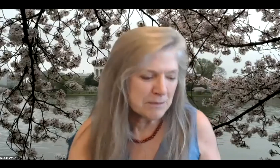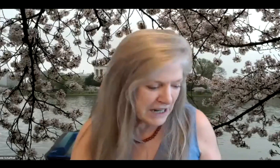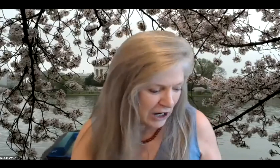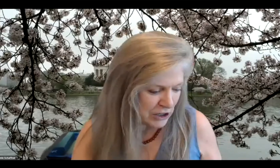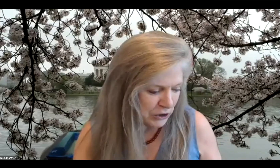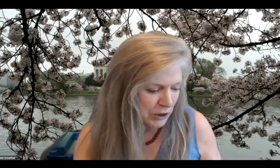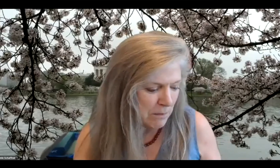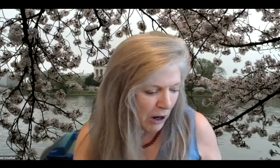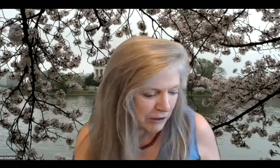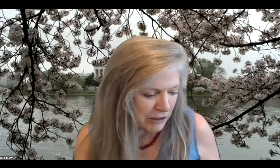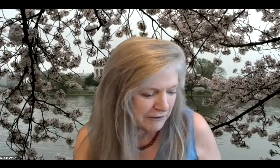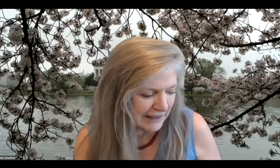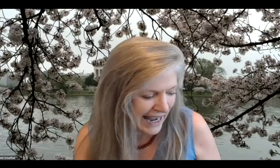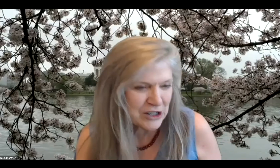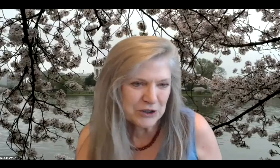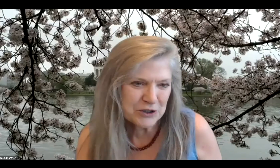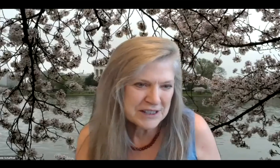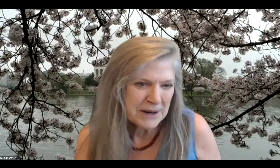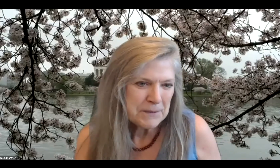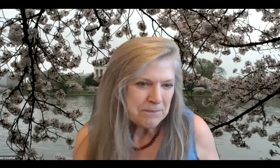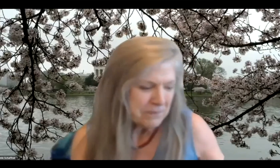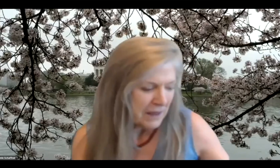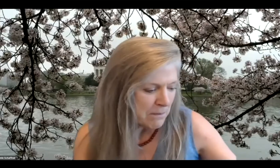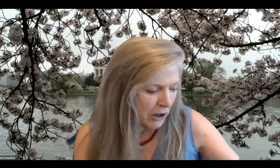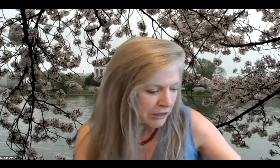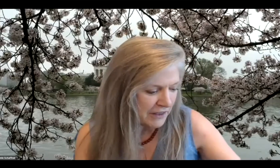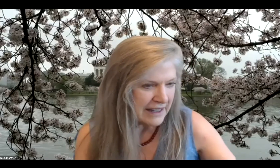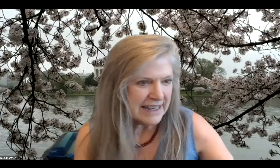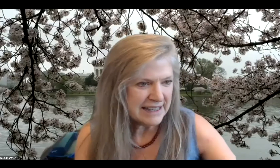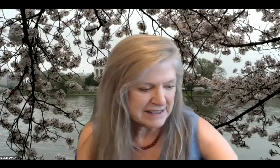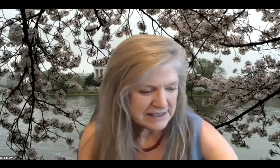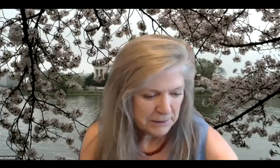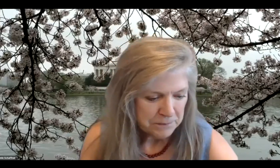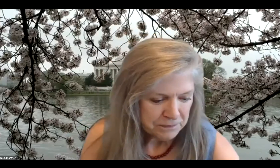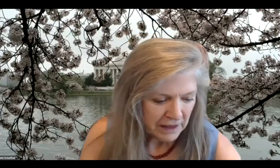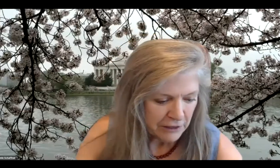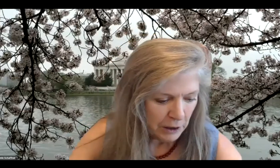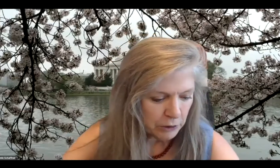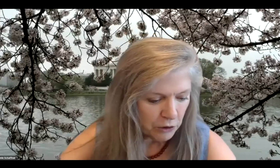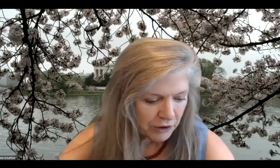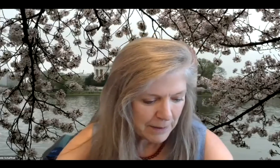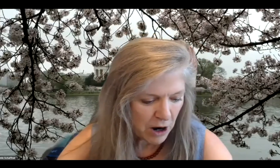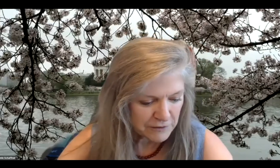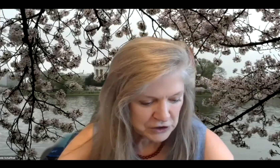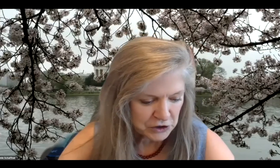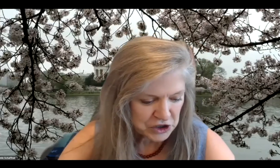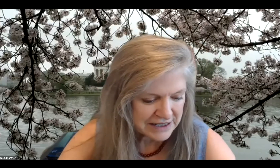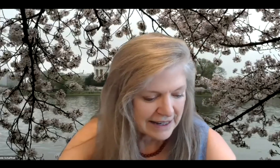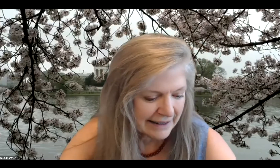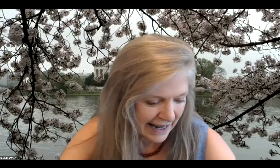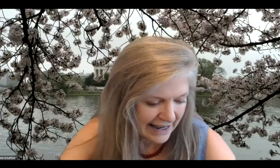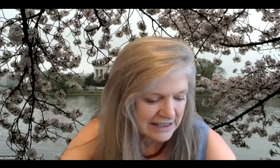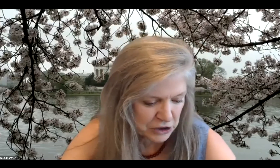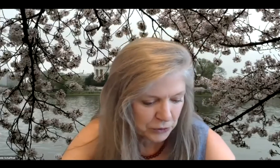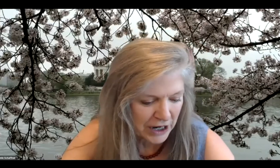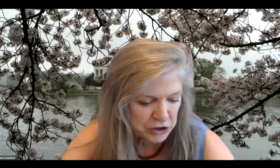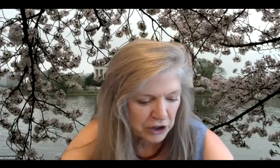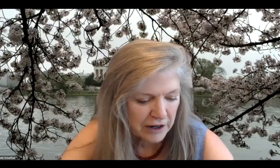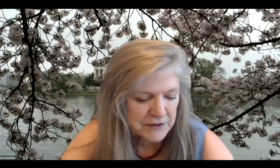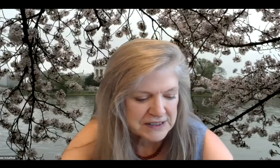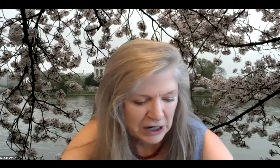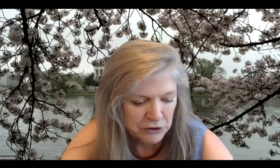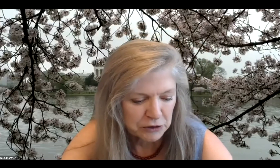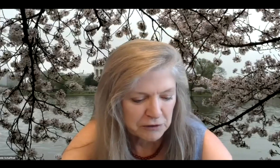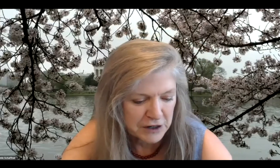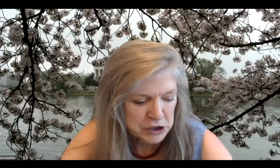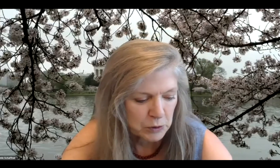from Dr. Martha Flanders. Martha is the program officer and a director of the Central Visual